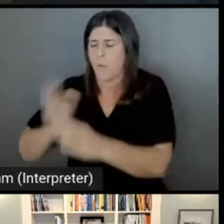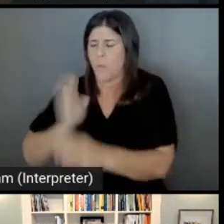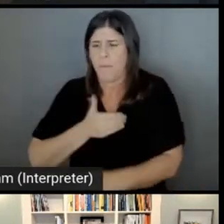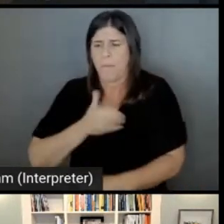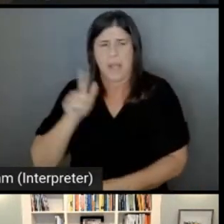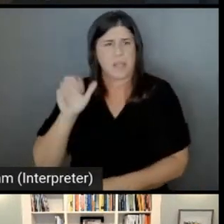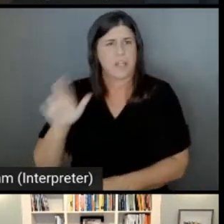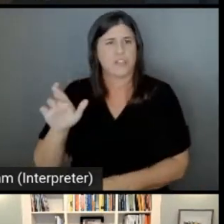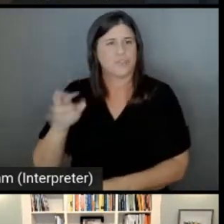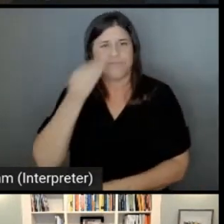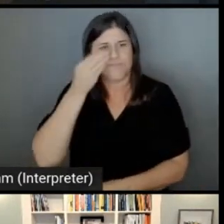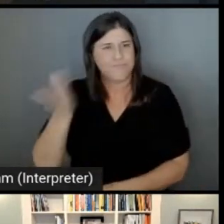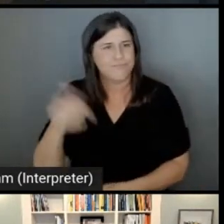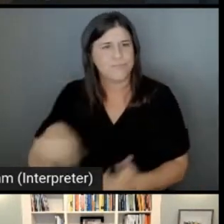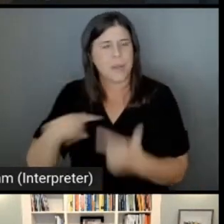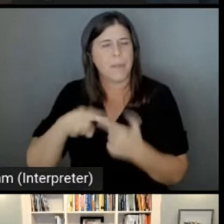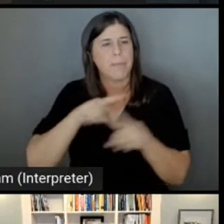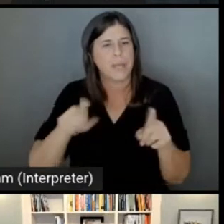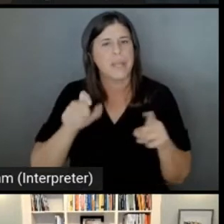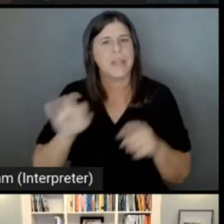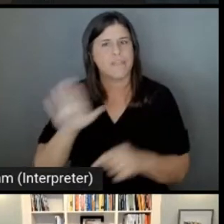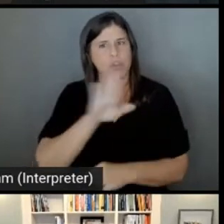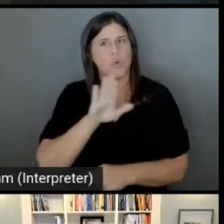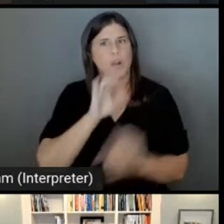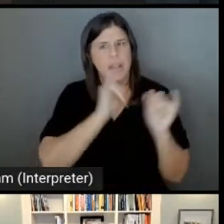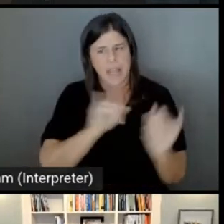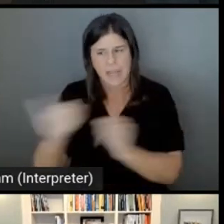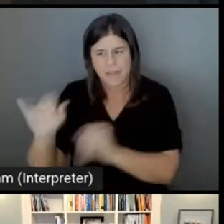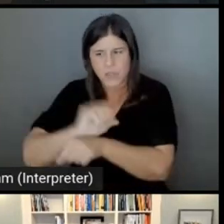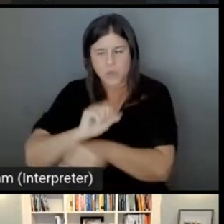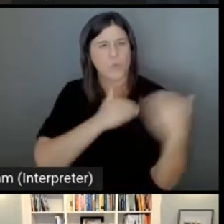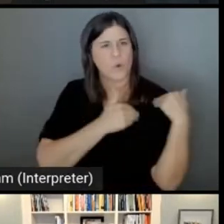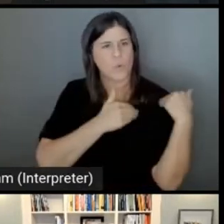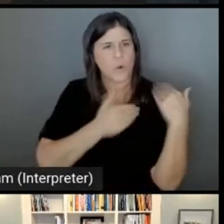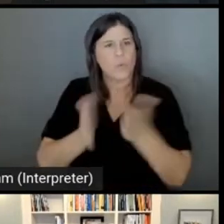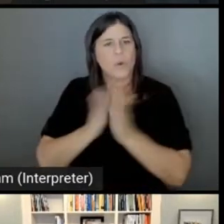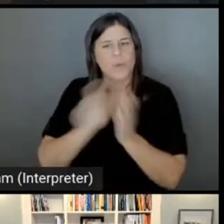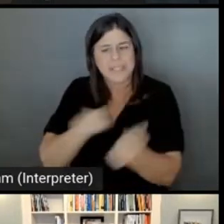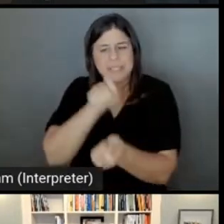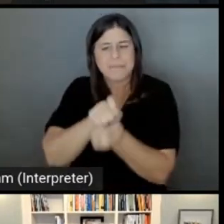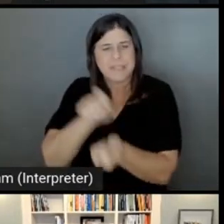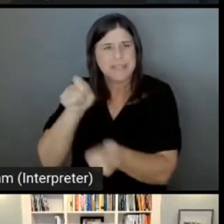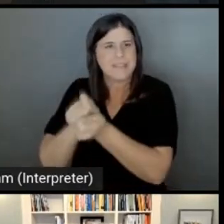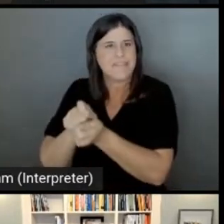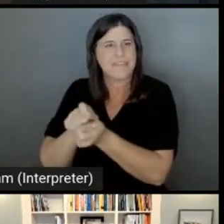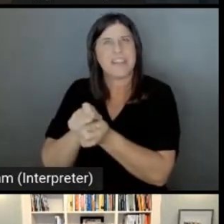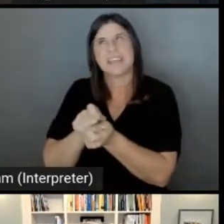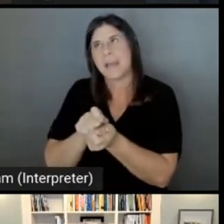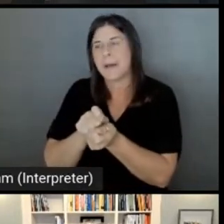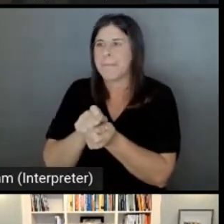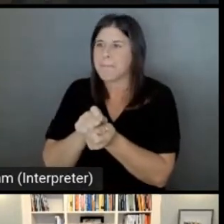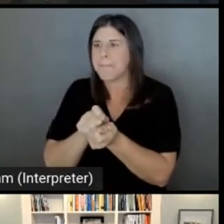but unless, your individual workloads request certain, capabilities of those nodes.